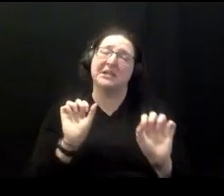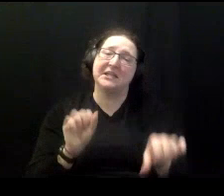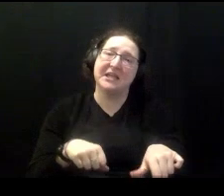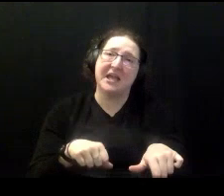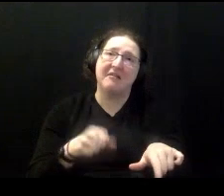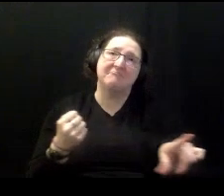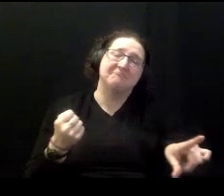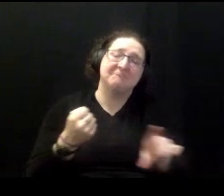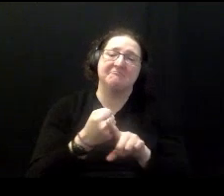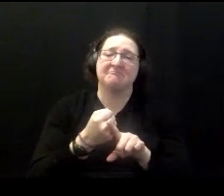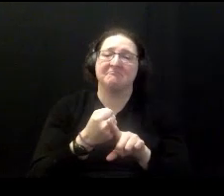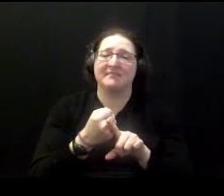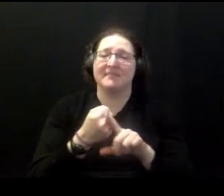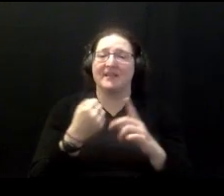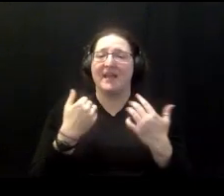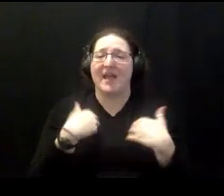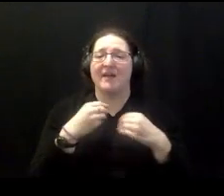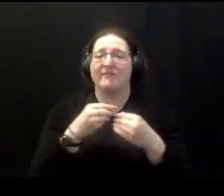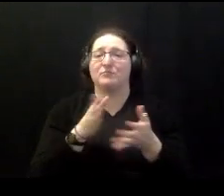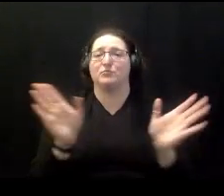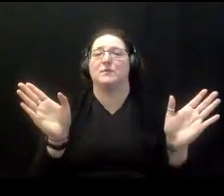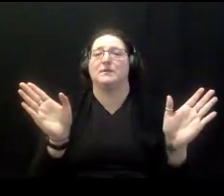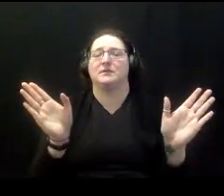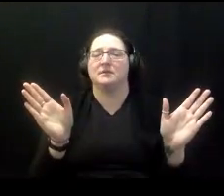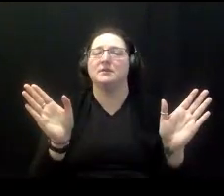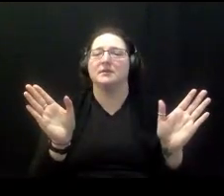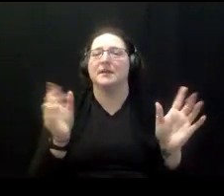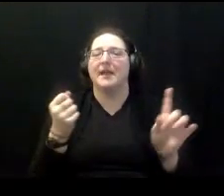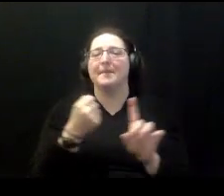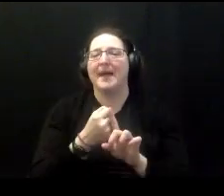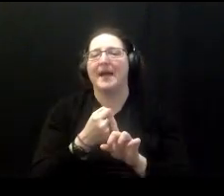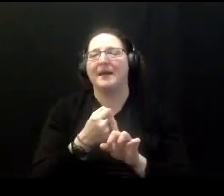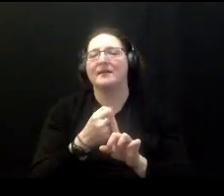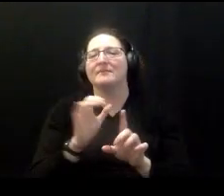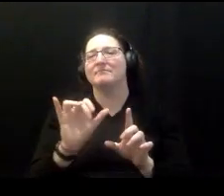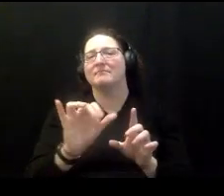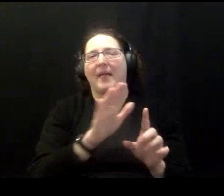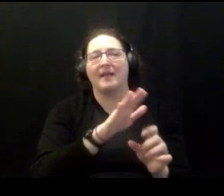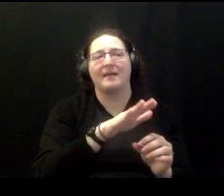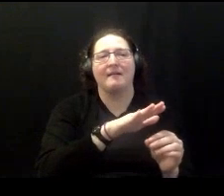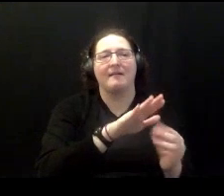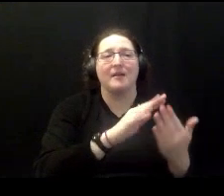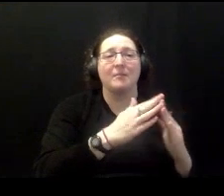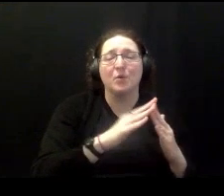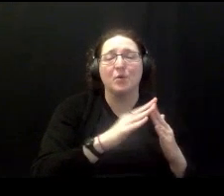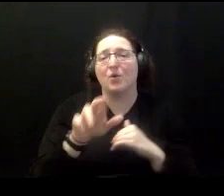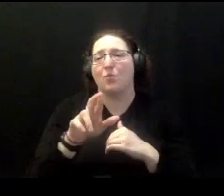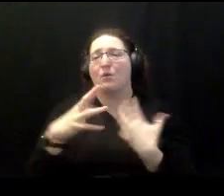to result in widespread impacts either at a community or healthcare system level.